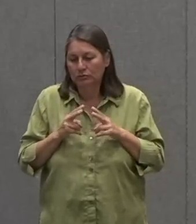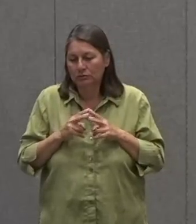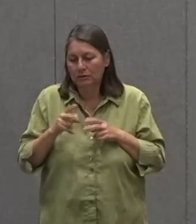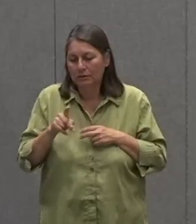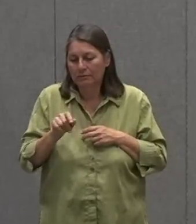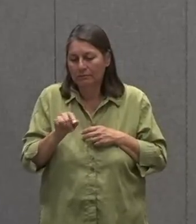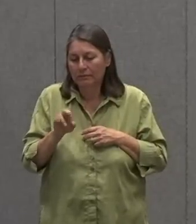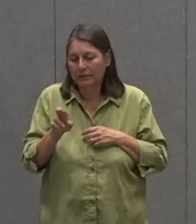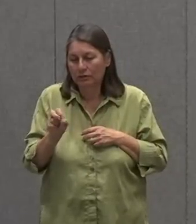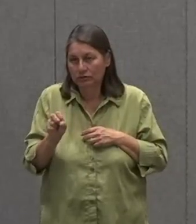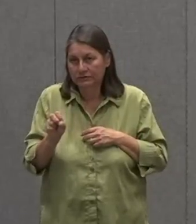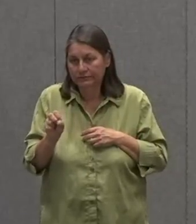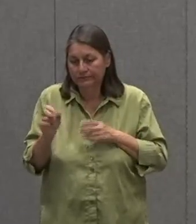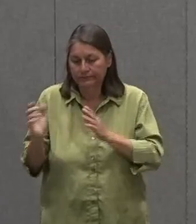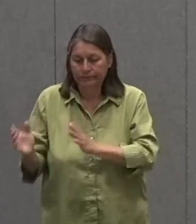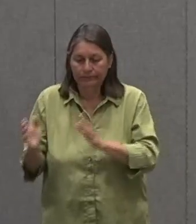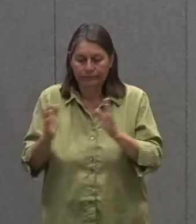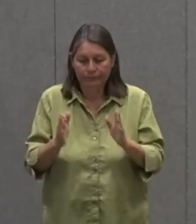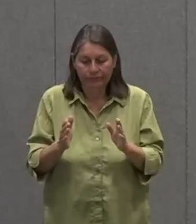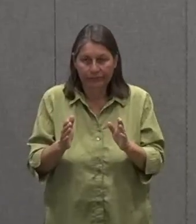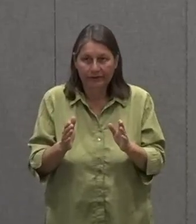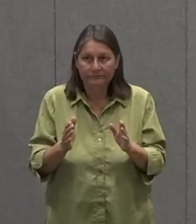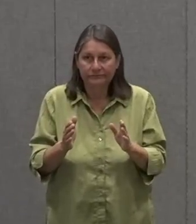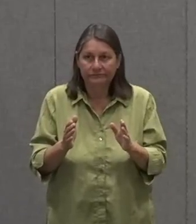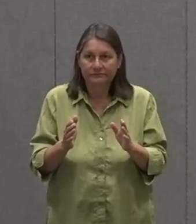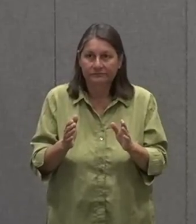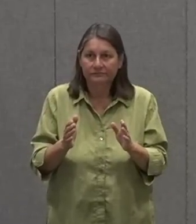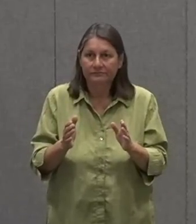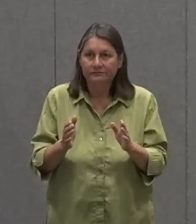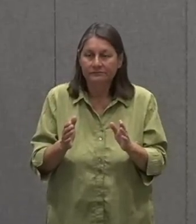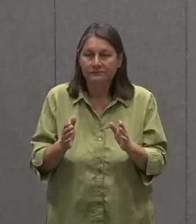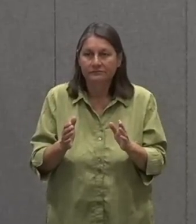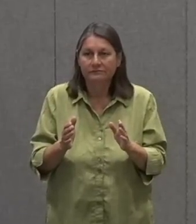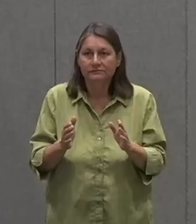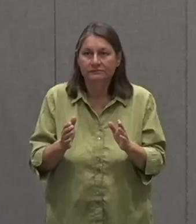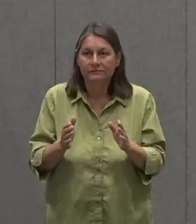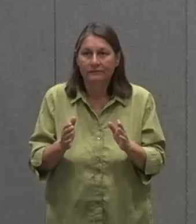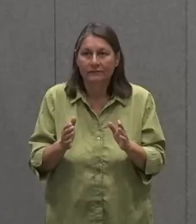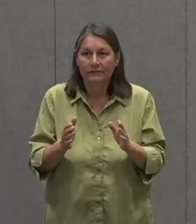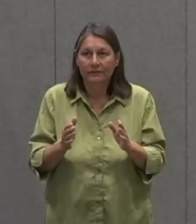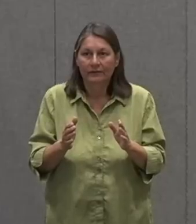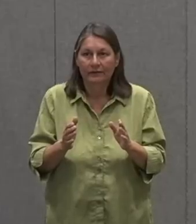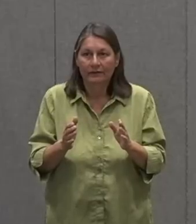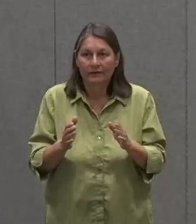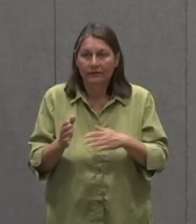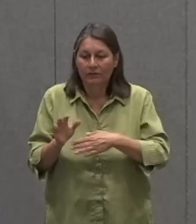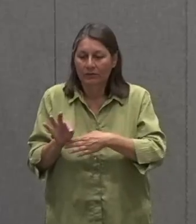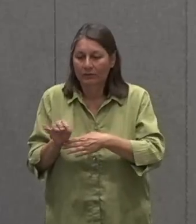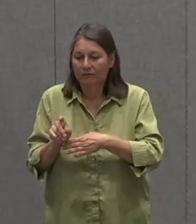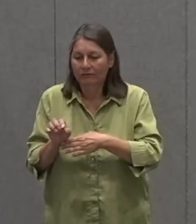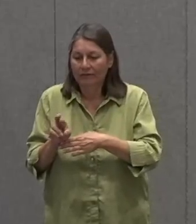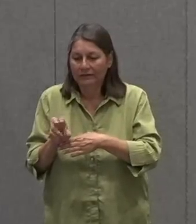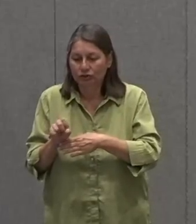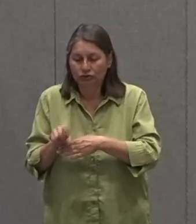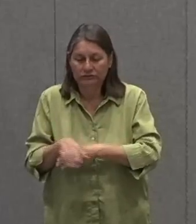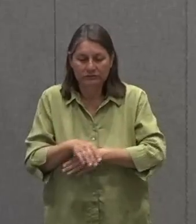So now we've talked about multiples. We've talked about factors. We have one other type of number